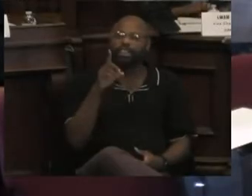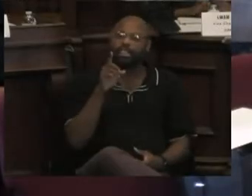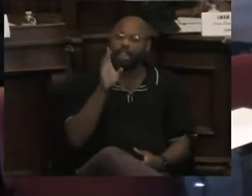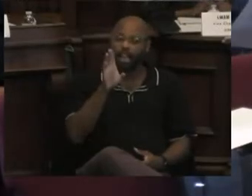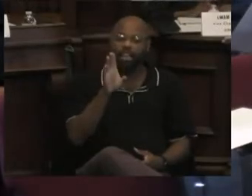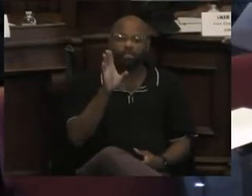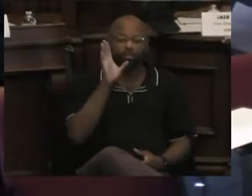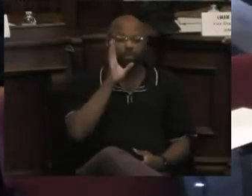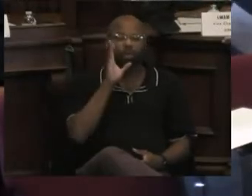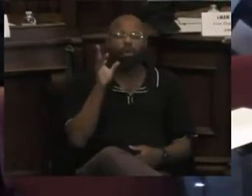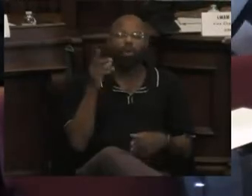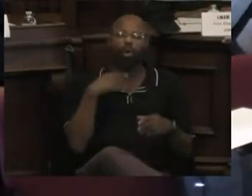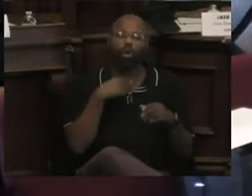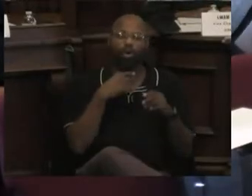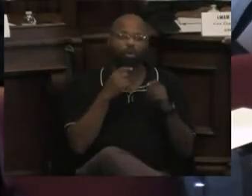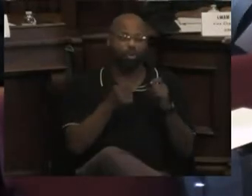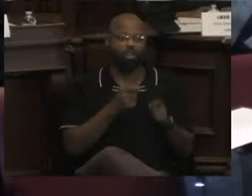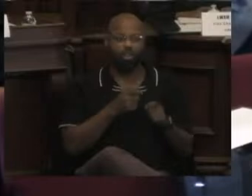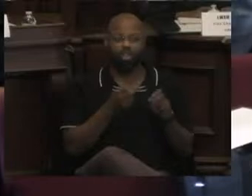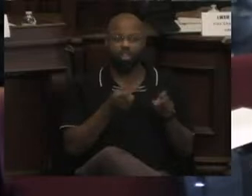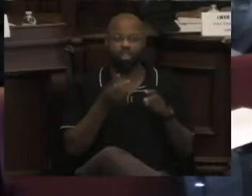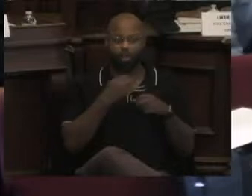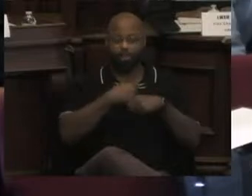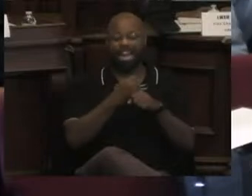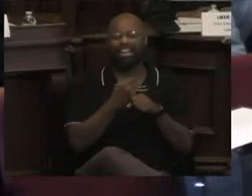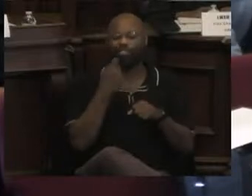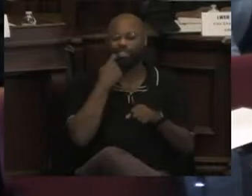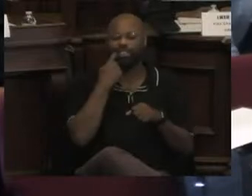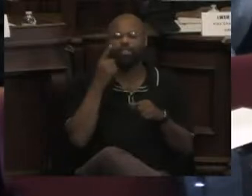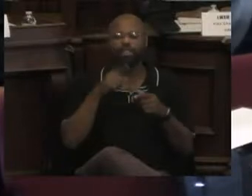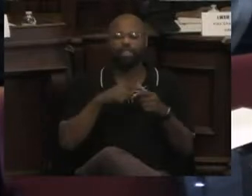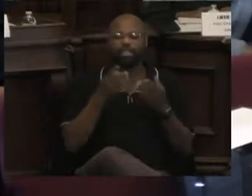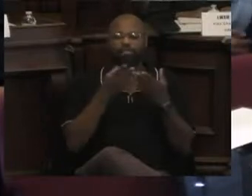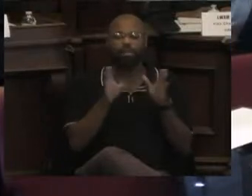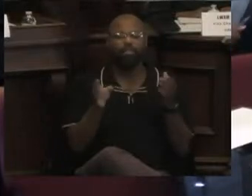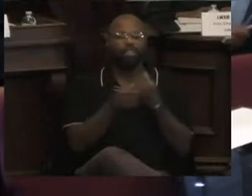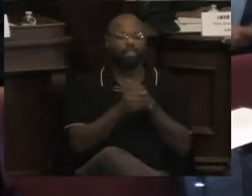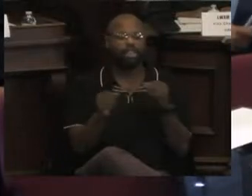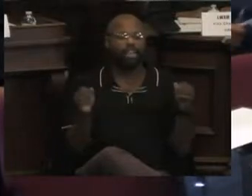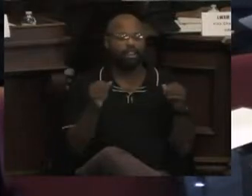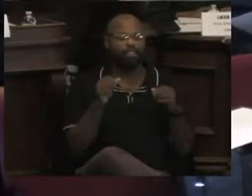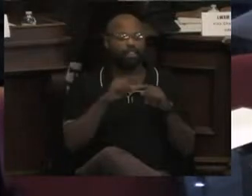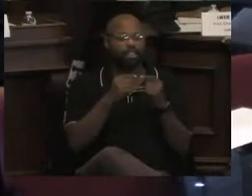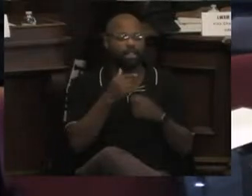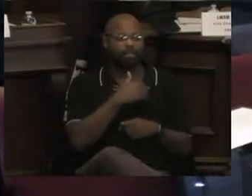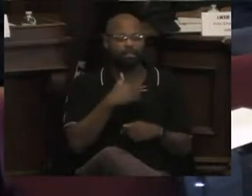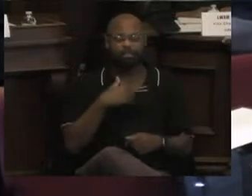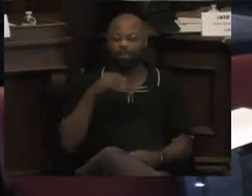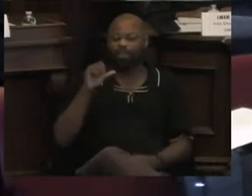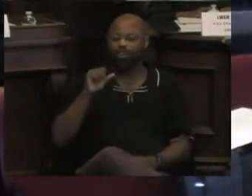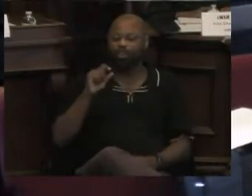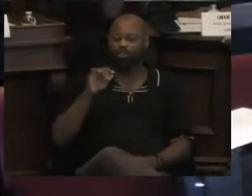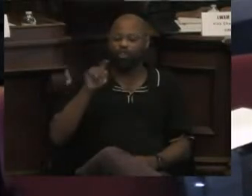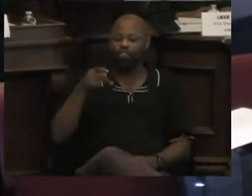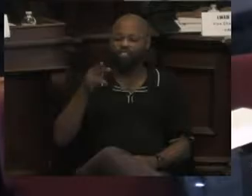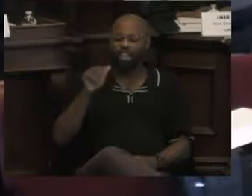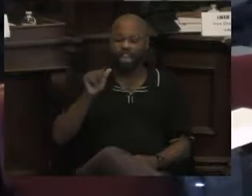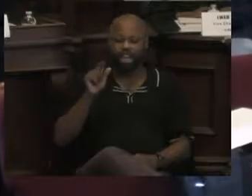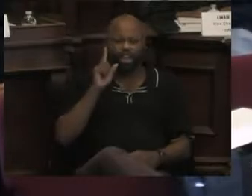Hello everybody. So this dashboard